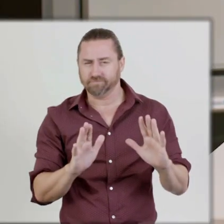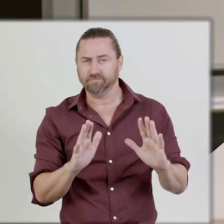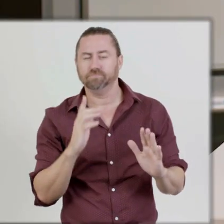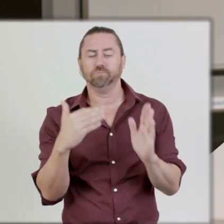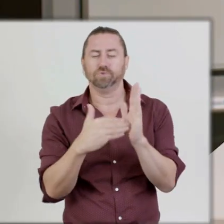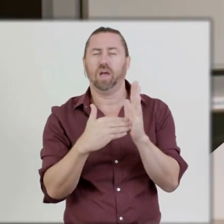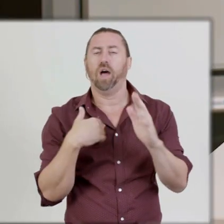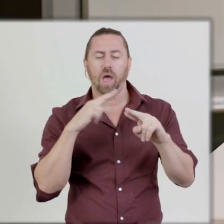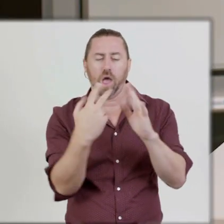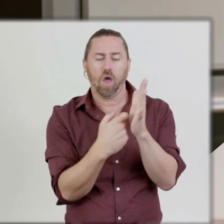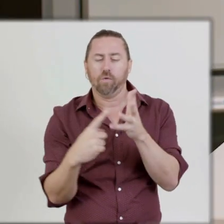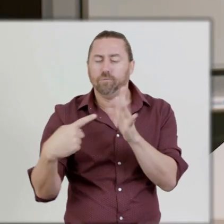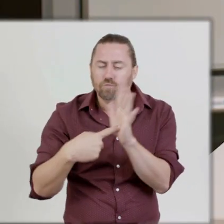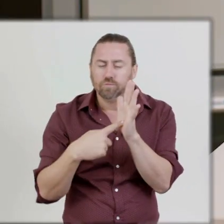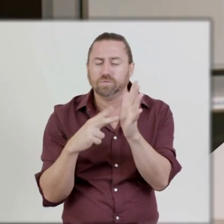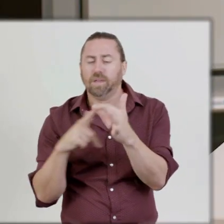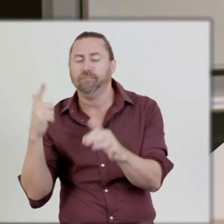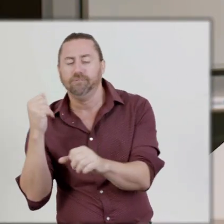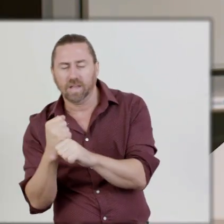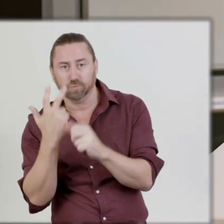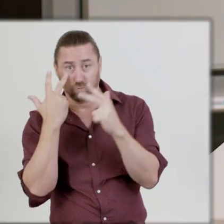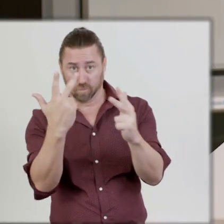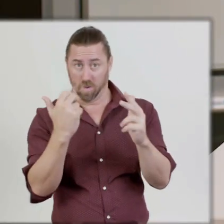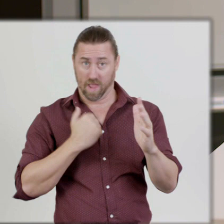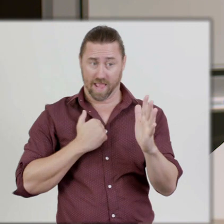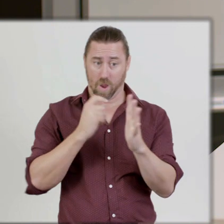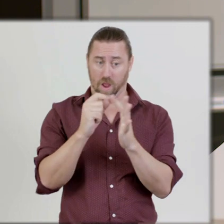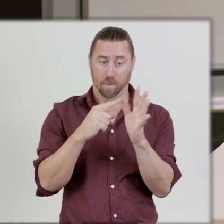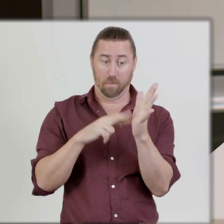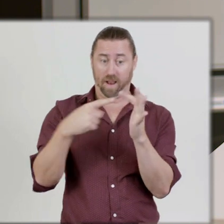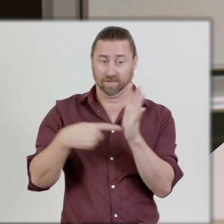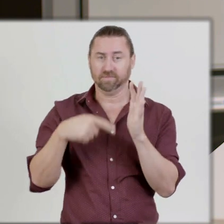Today, we're going to use fruit and vegetables to represent the planets in our solar system,